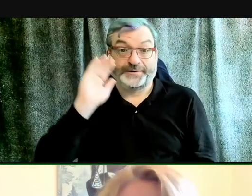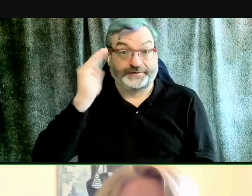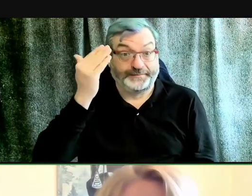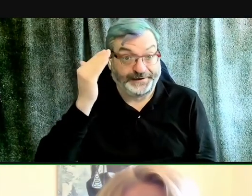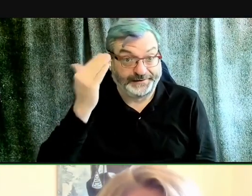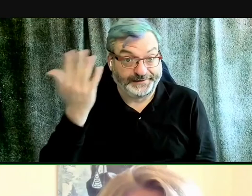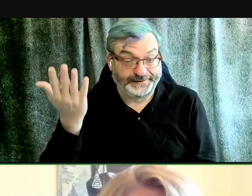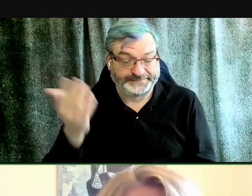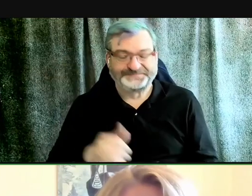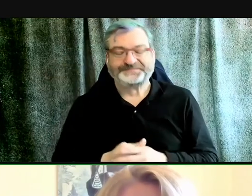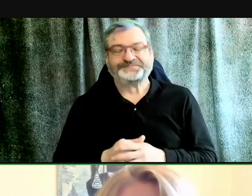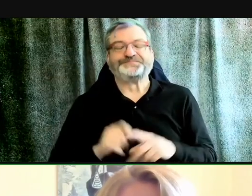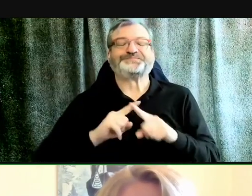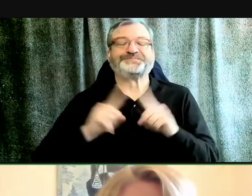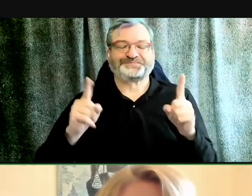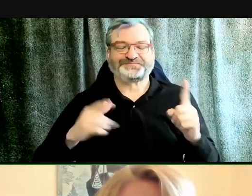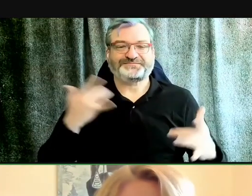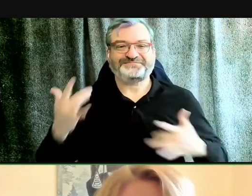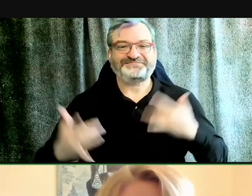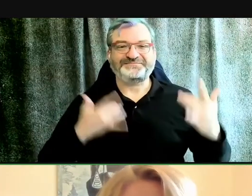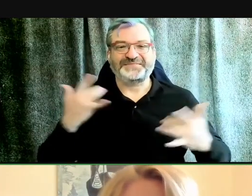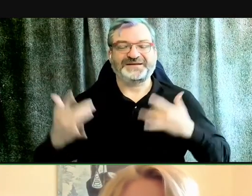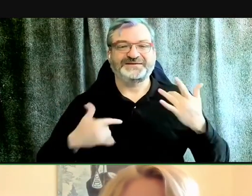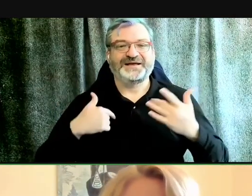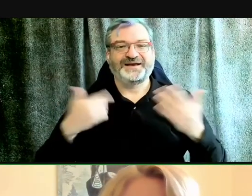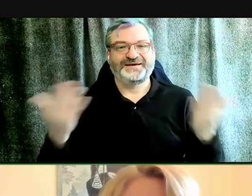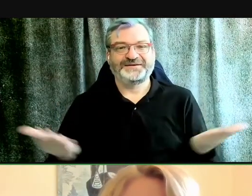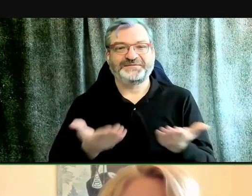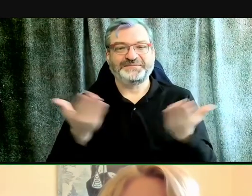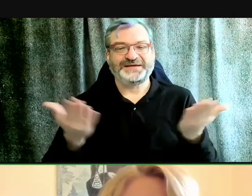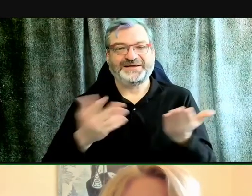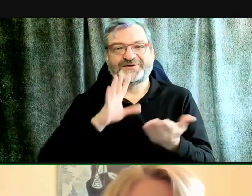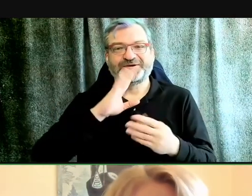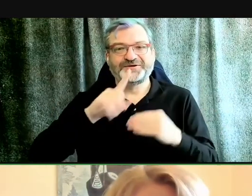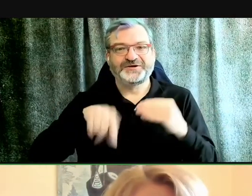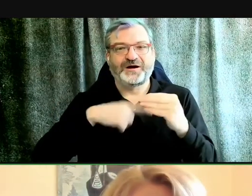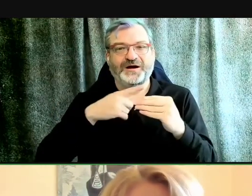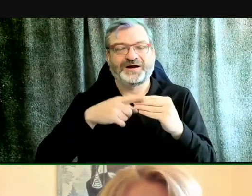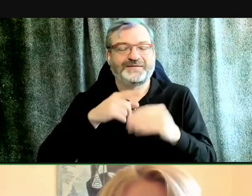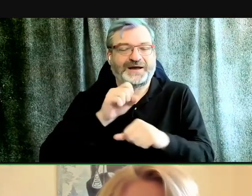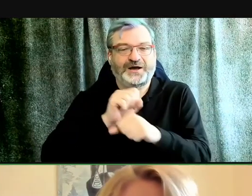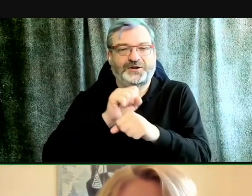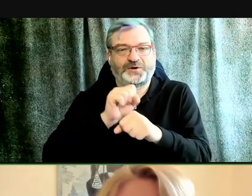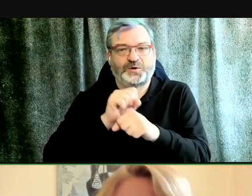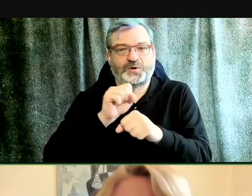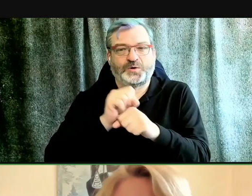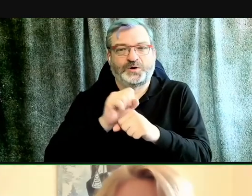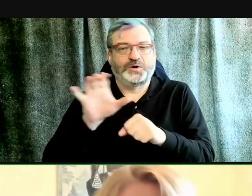But I am very excited to be here and talk about some of the work that we're doing at the Museum of Fine Arts.